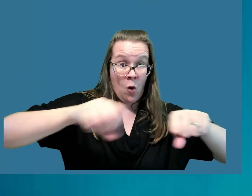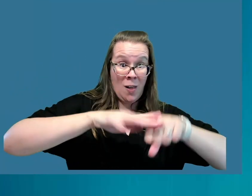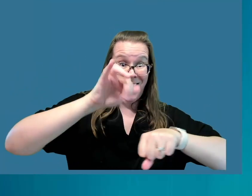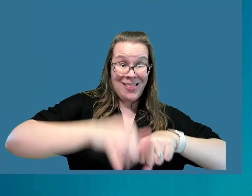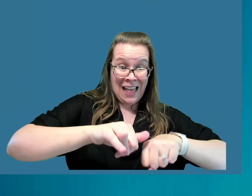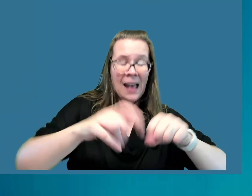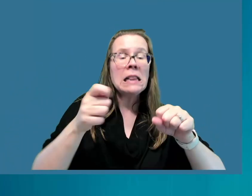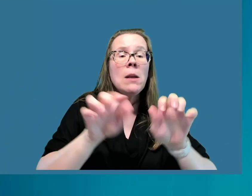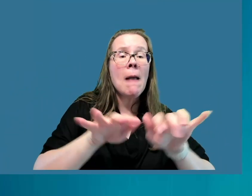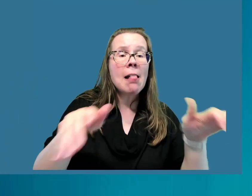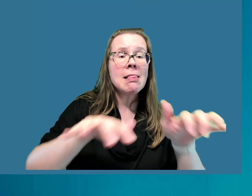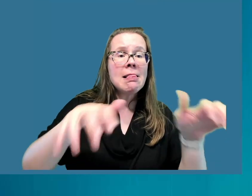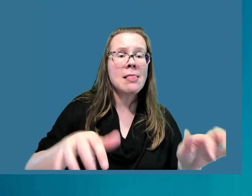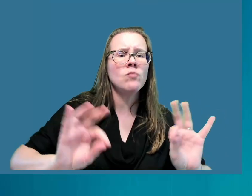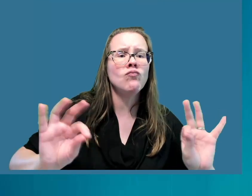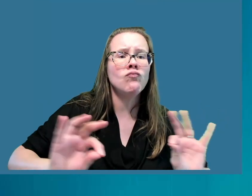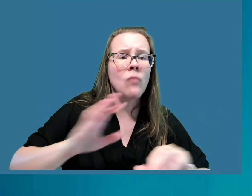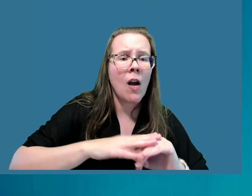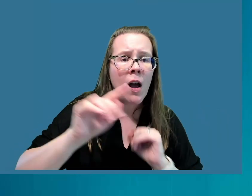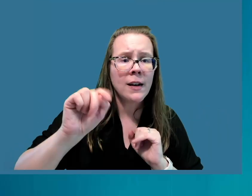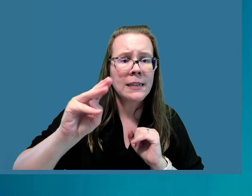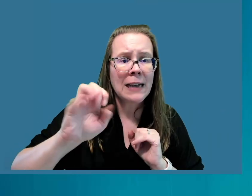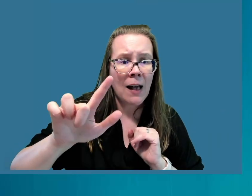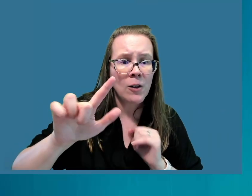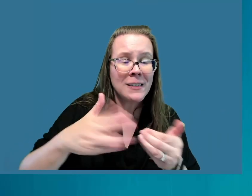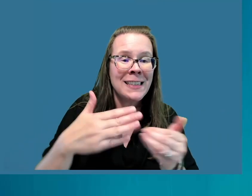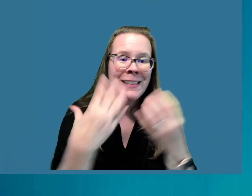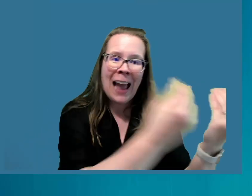put a cutting board that--my largest cutting board but smaller than the edge of the bath towel--and